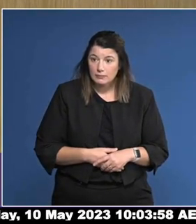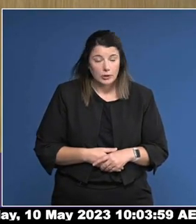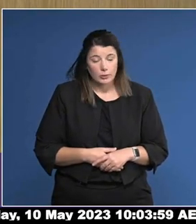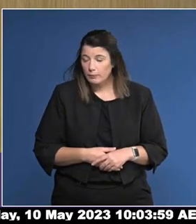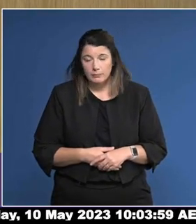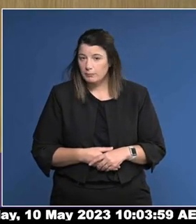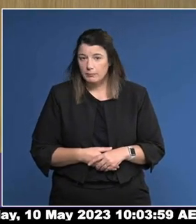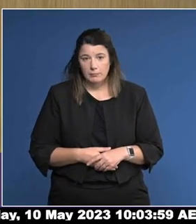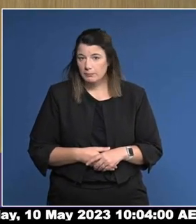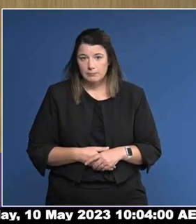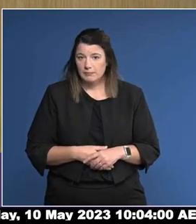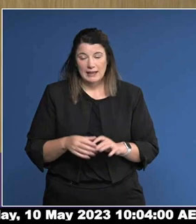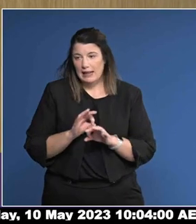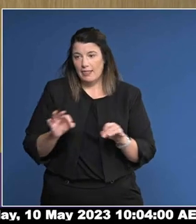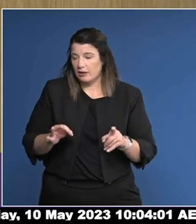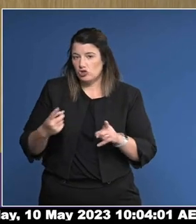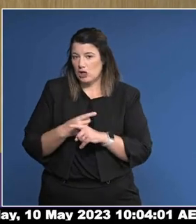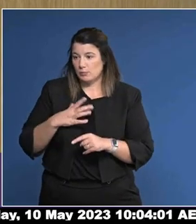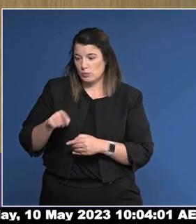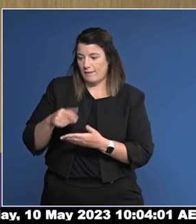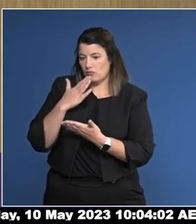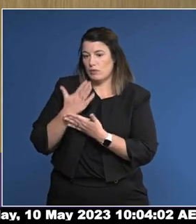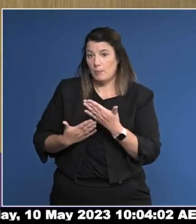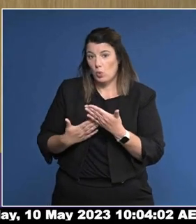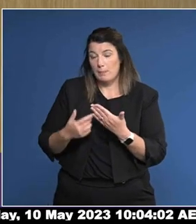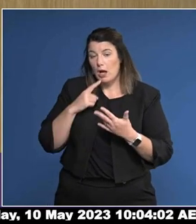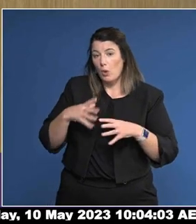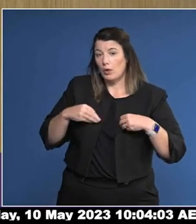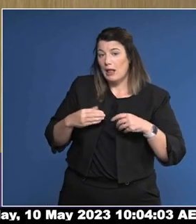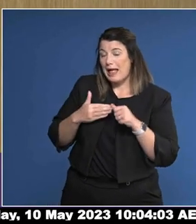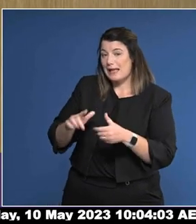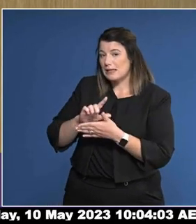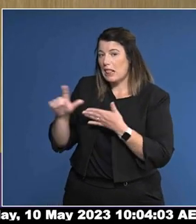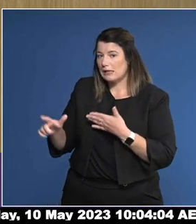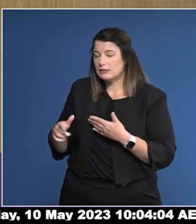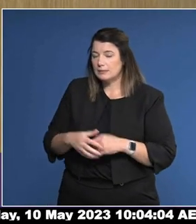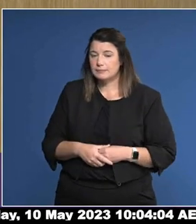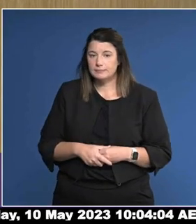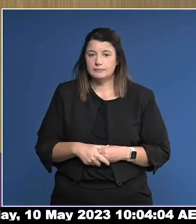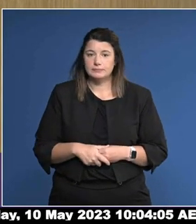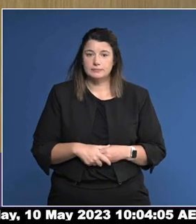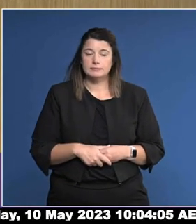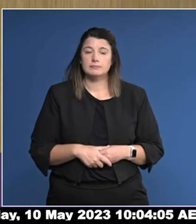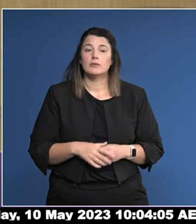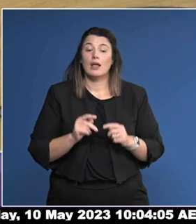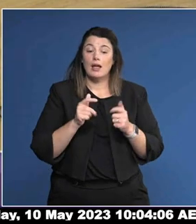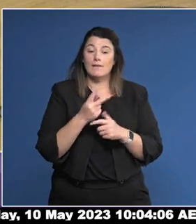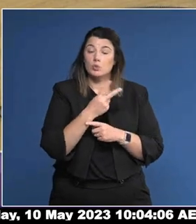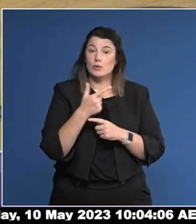No, but I'll take it on notice. I'll come back to you. MS EASTMAN: After 27 May, Jonathon was still a child.